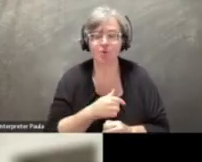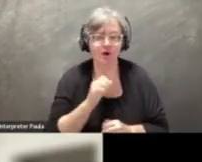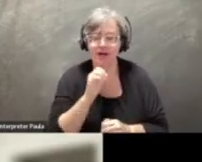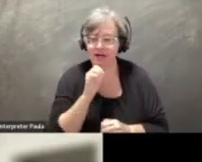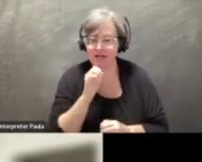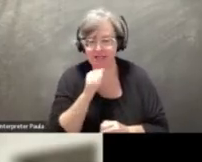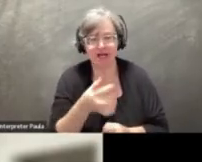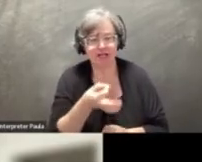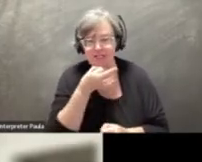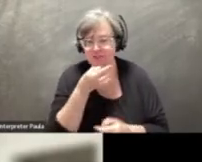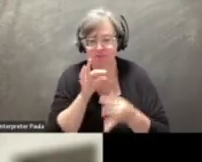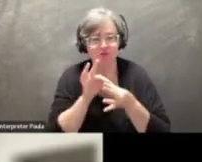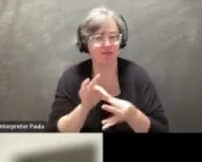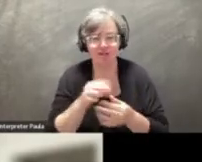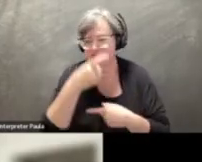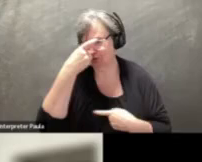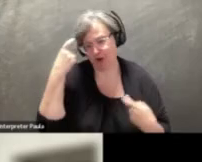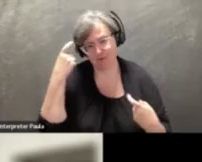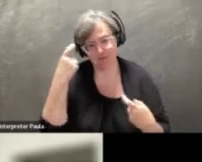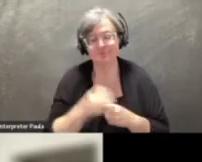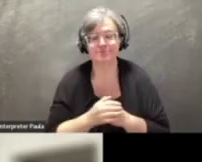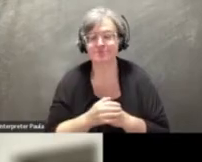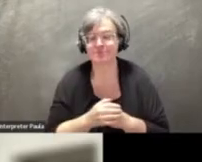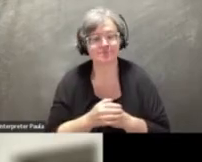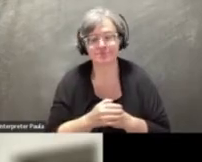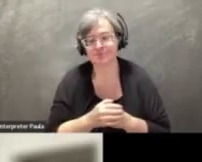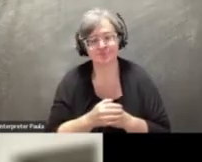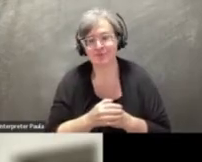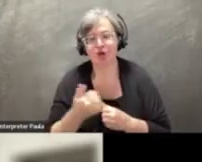experts in trauma, and so we shouldn't be trying to uncover